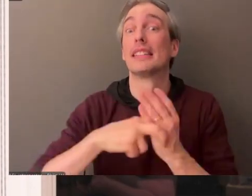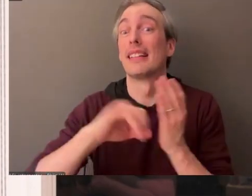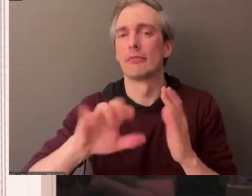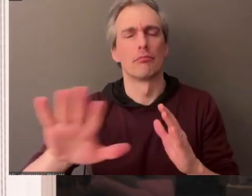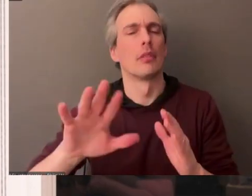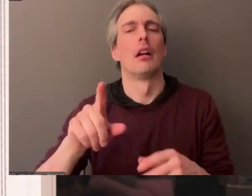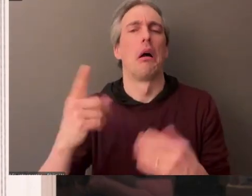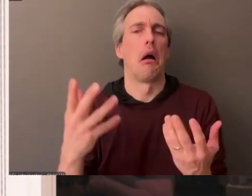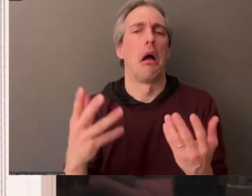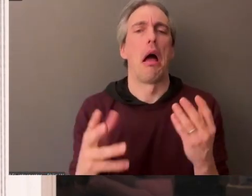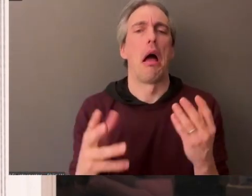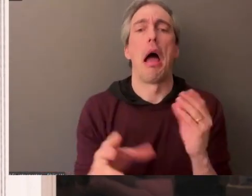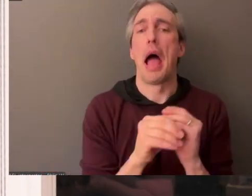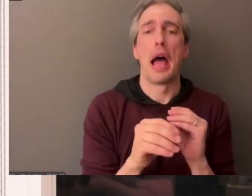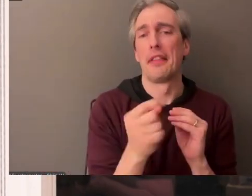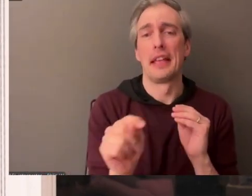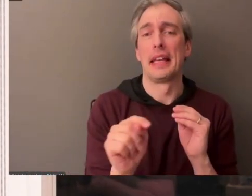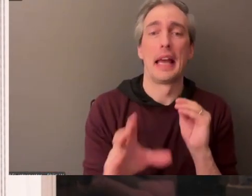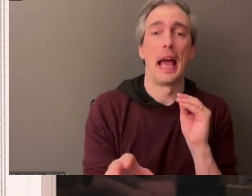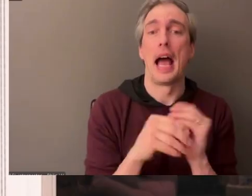Okay? Let's add the carousel of pictures.